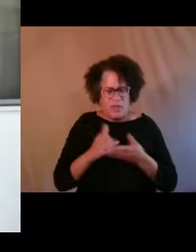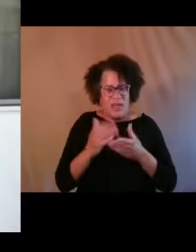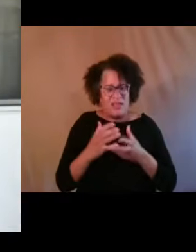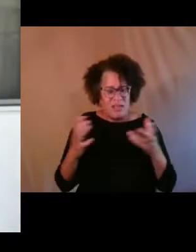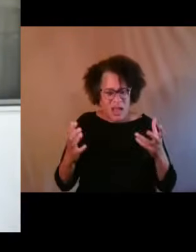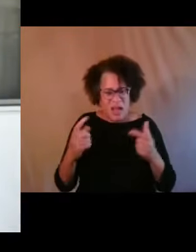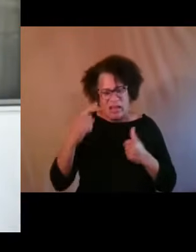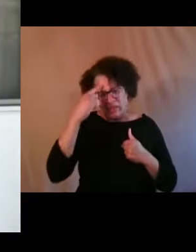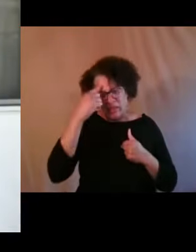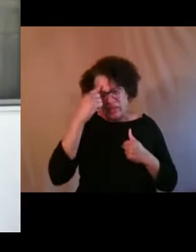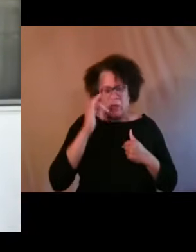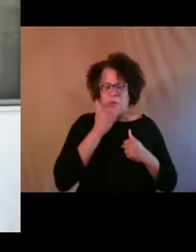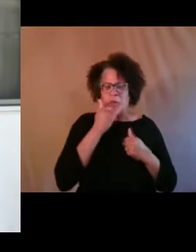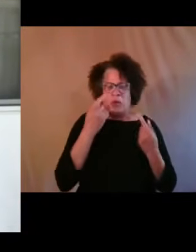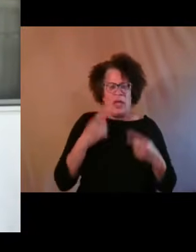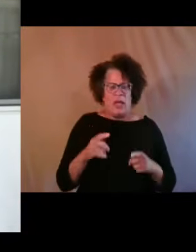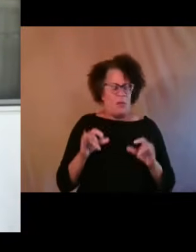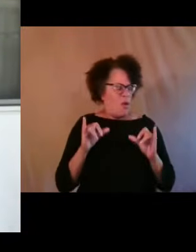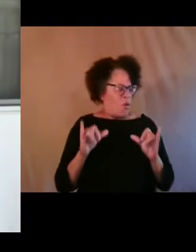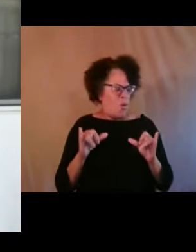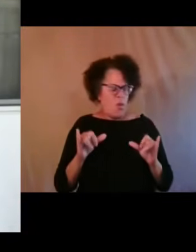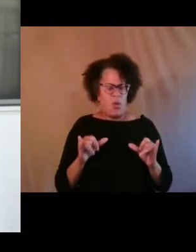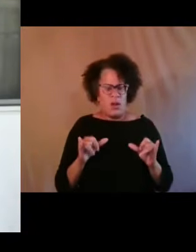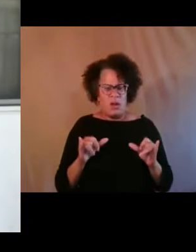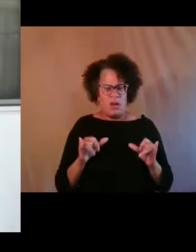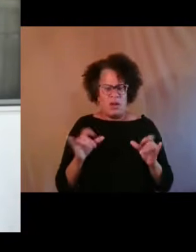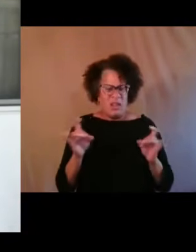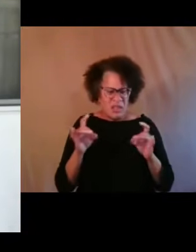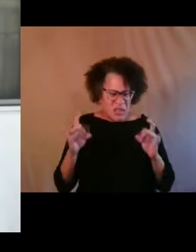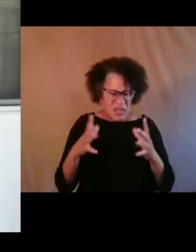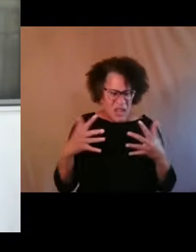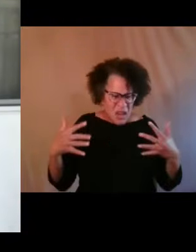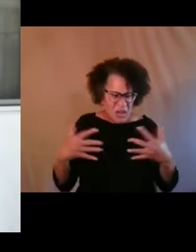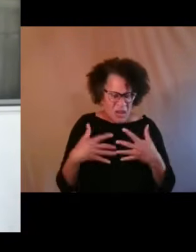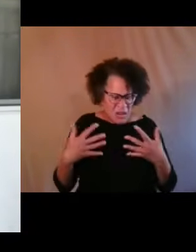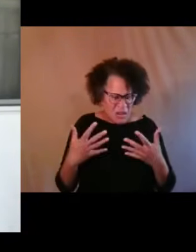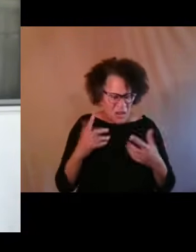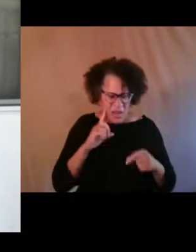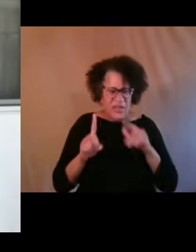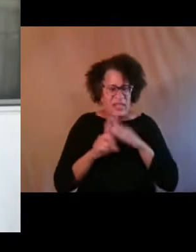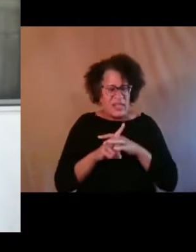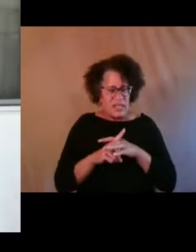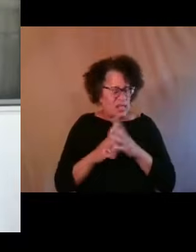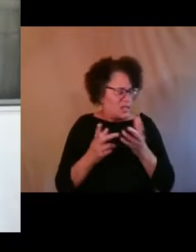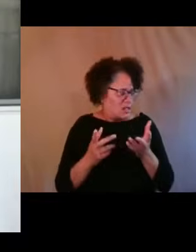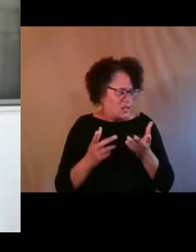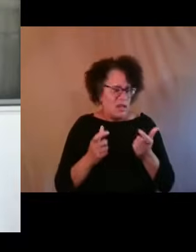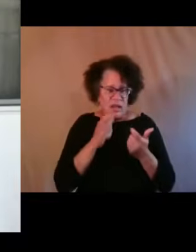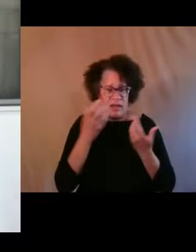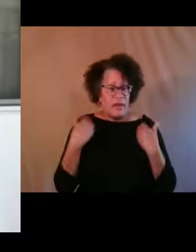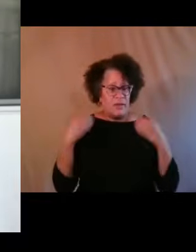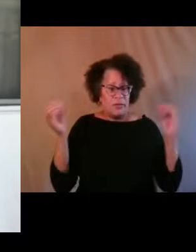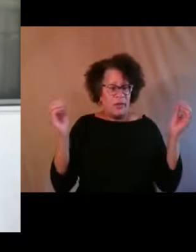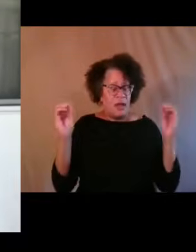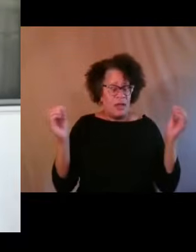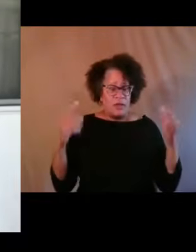in realizing the terror of just existing, not doing anything to harm anybody,